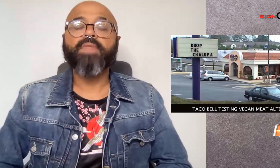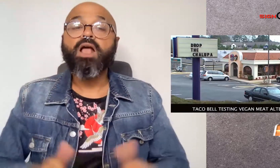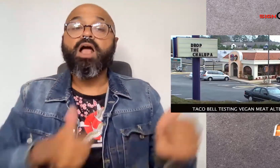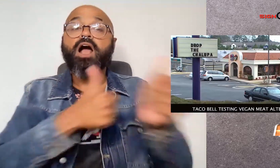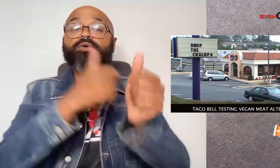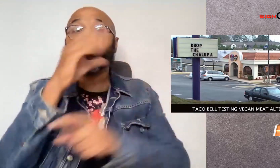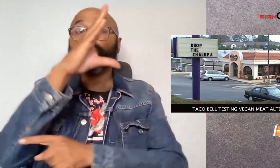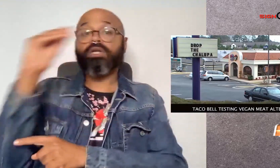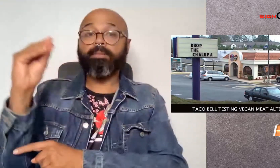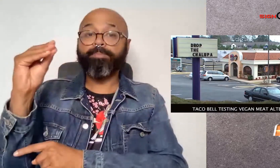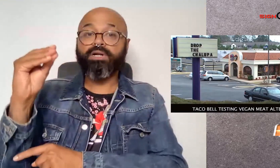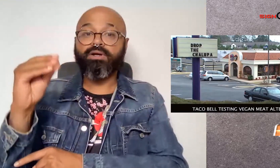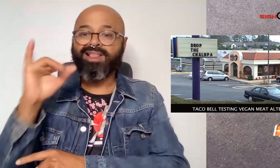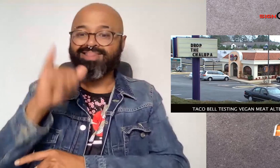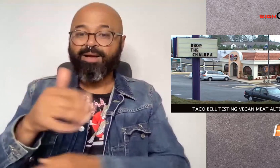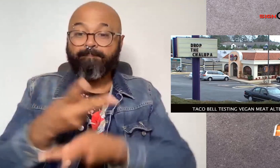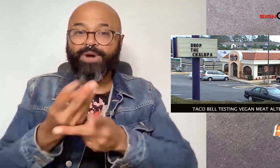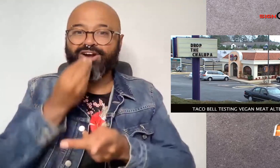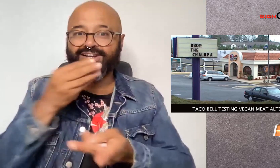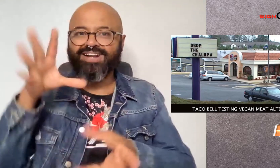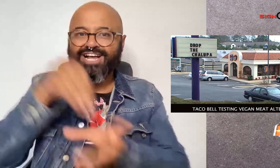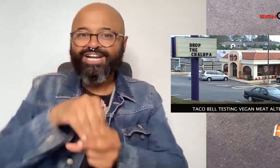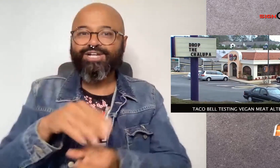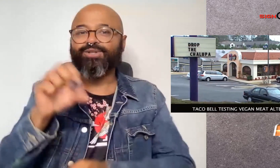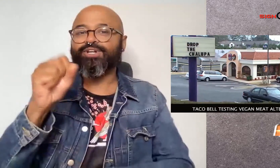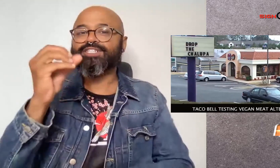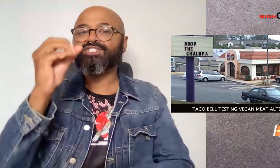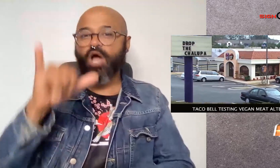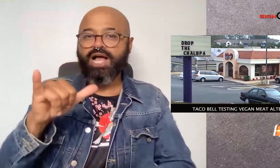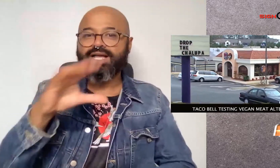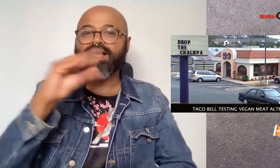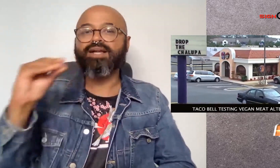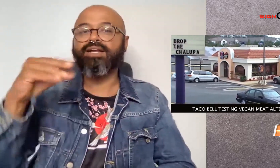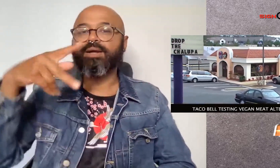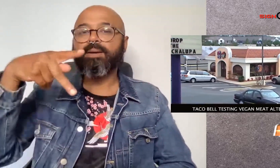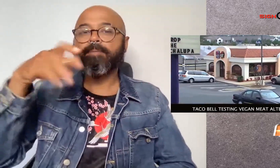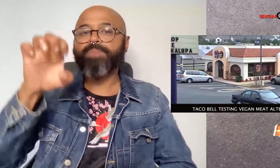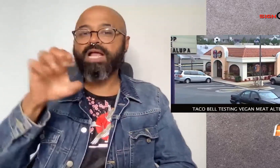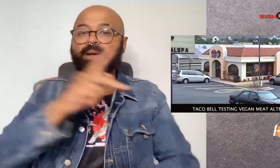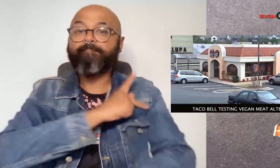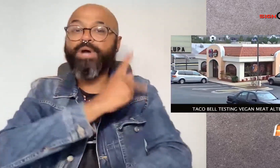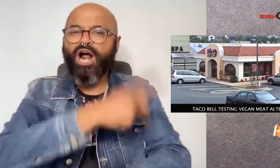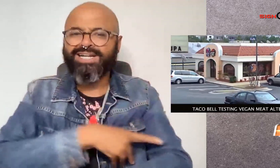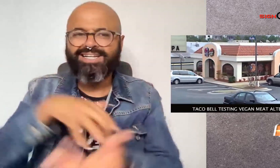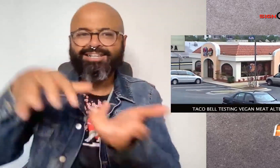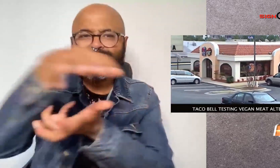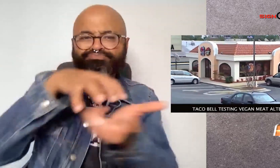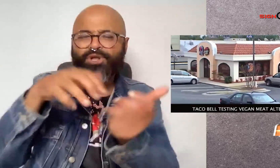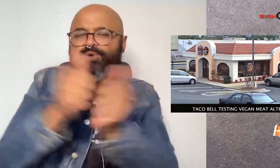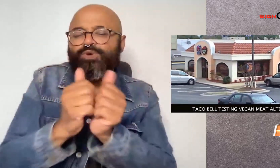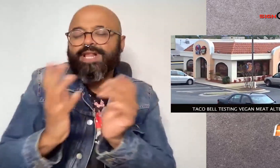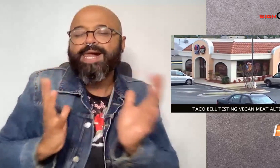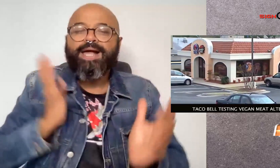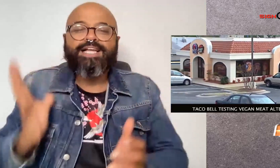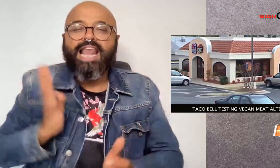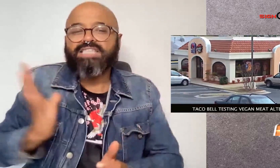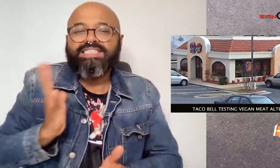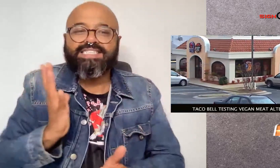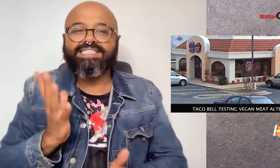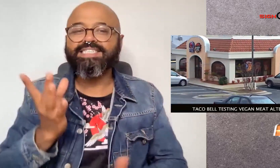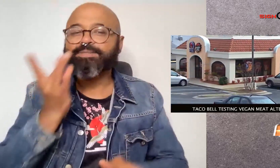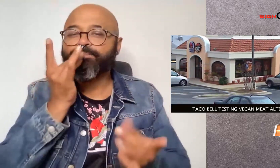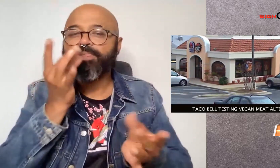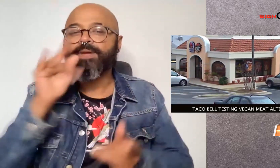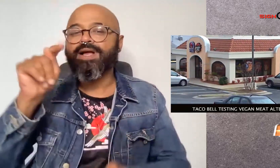Alabama according to the company the product is a soy and pea protein blend inspired by